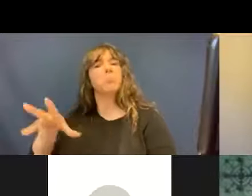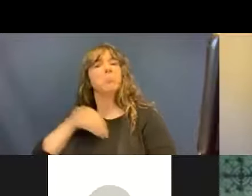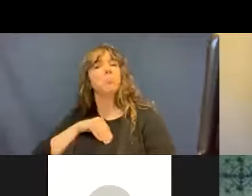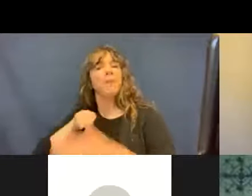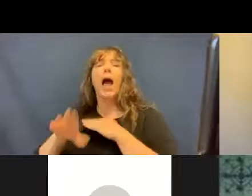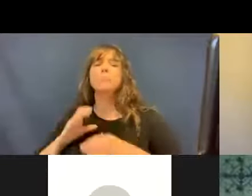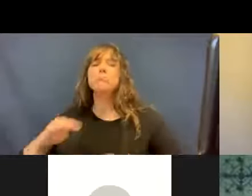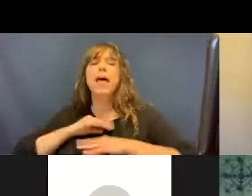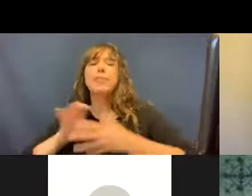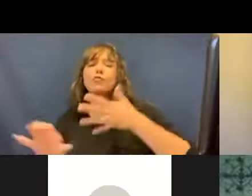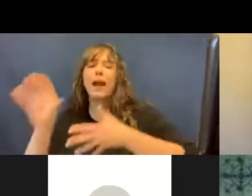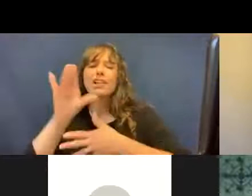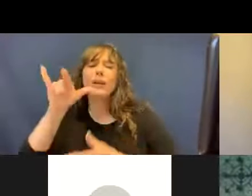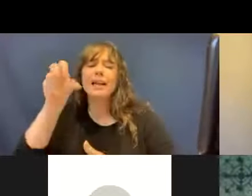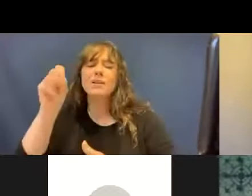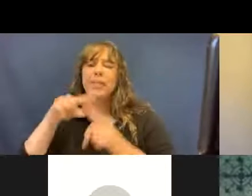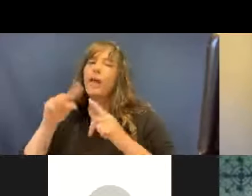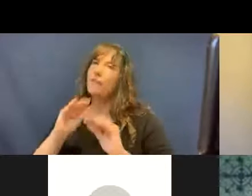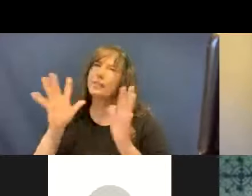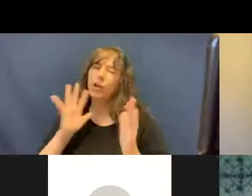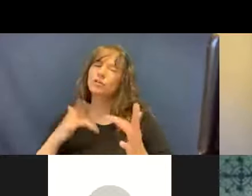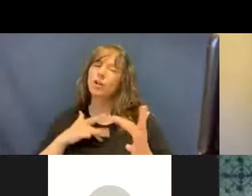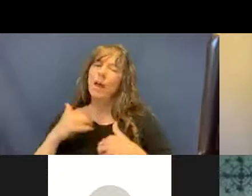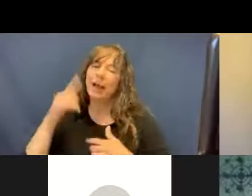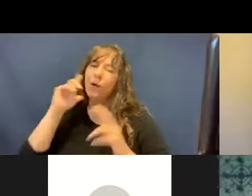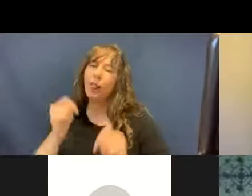but obviously they were concerned about my hearing loss. One of the reasons they said